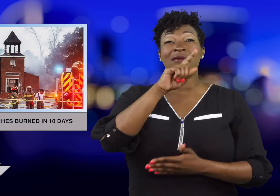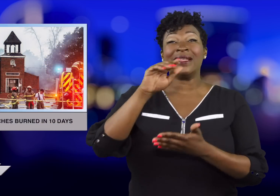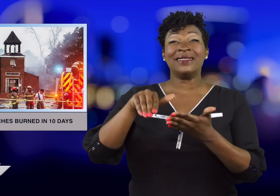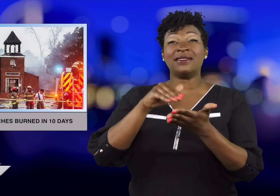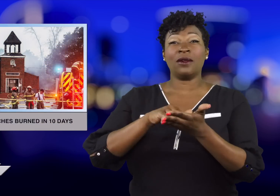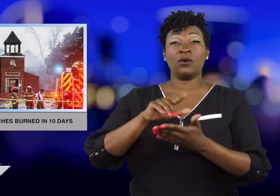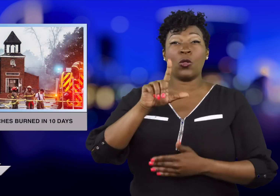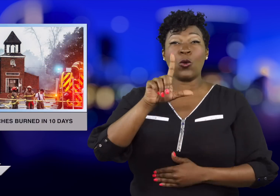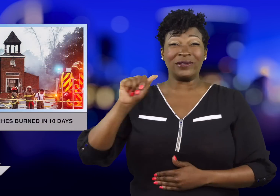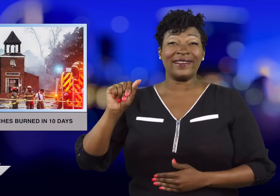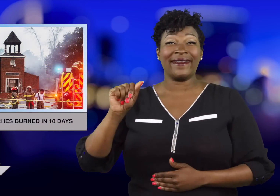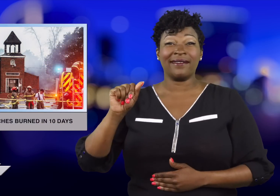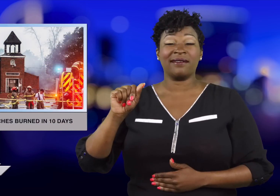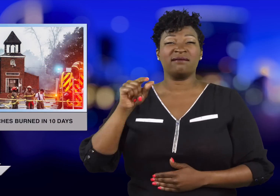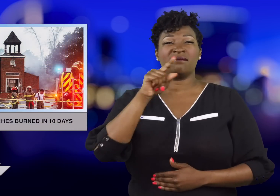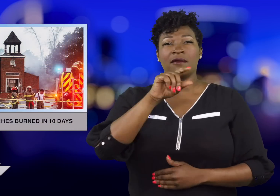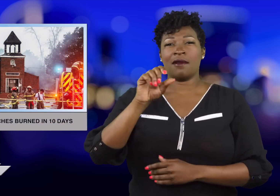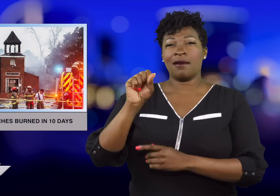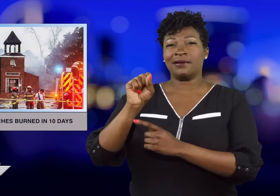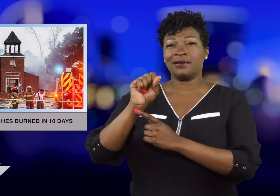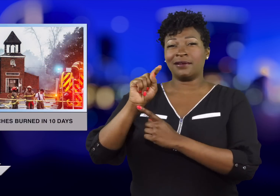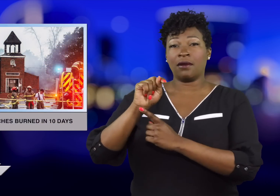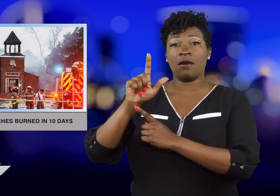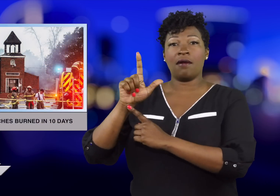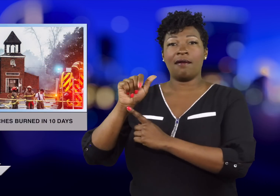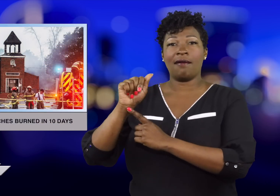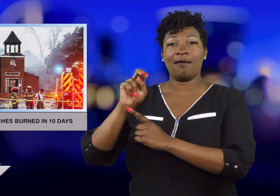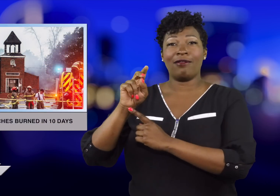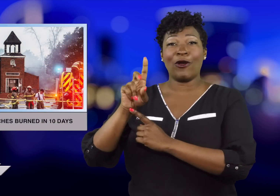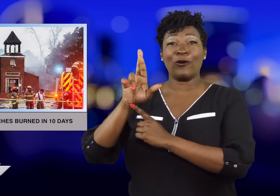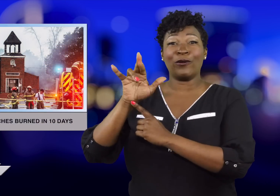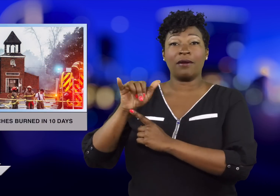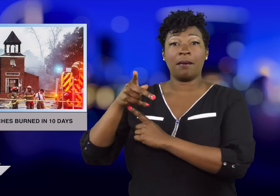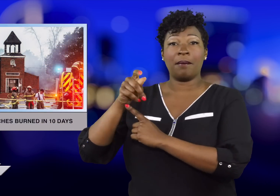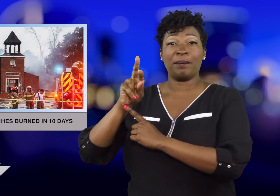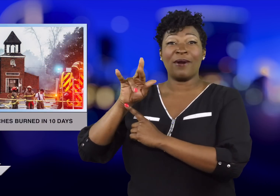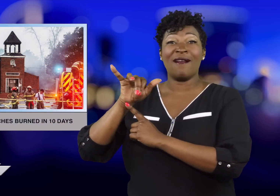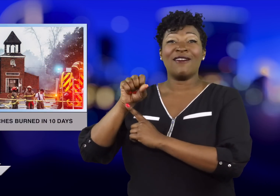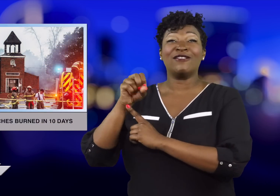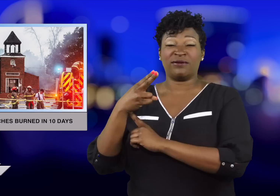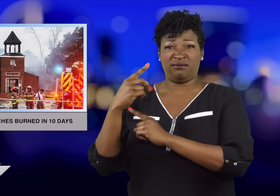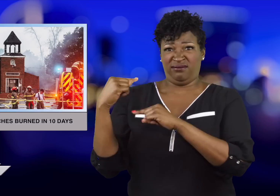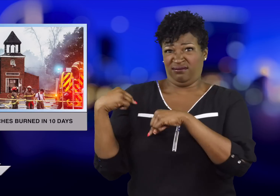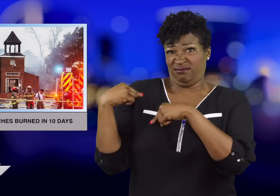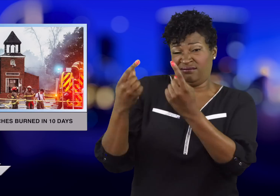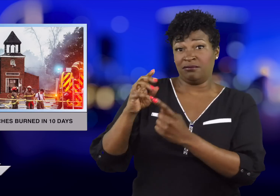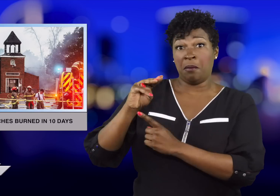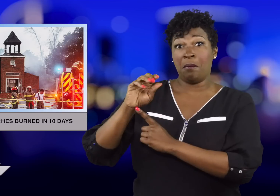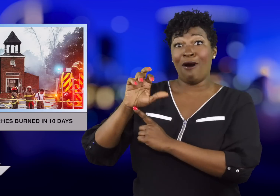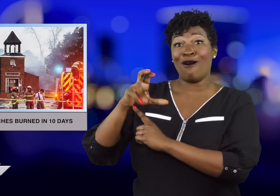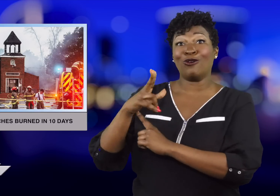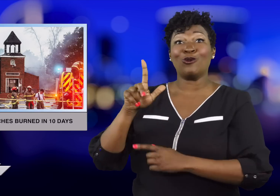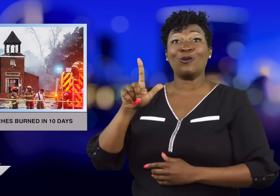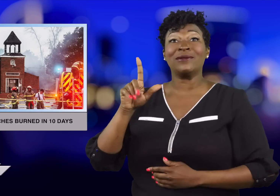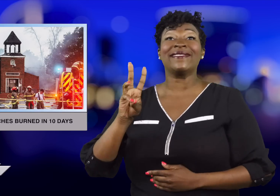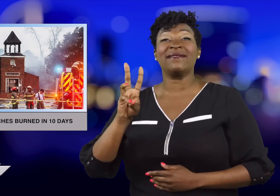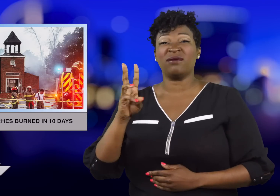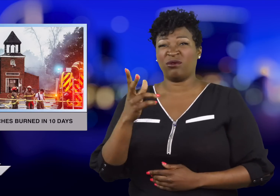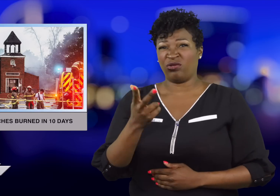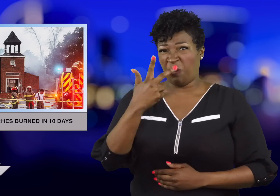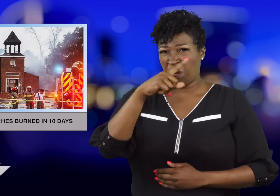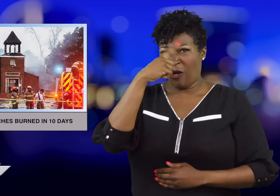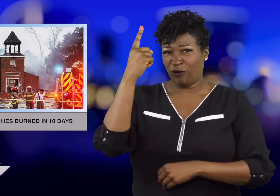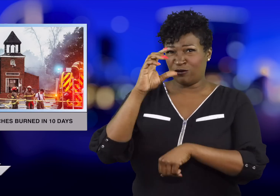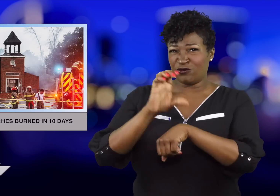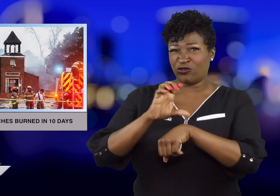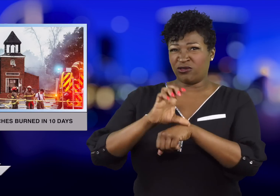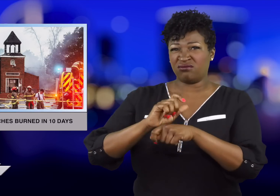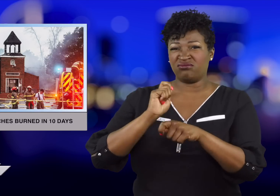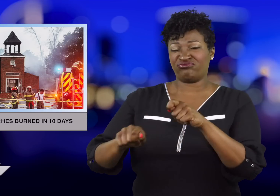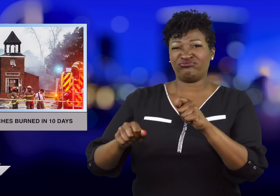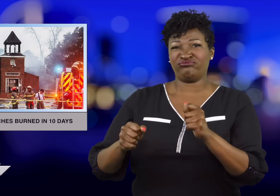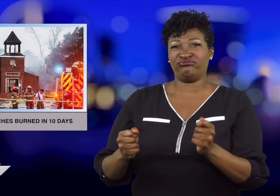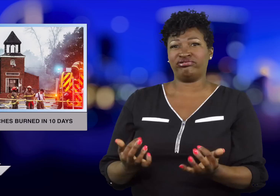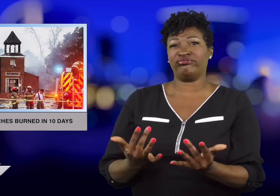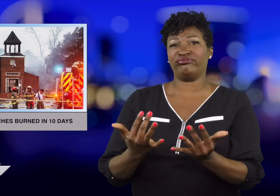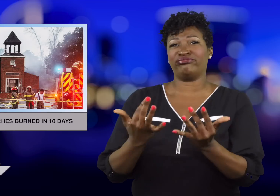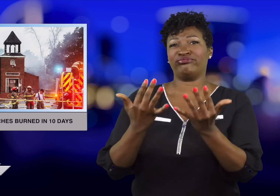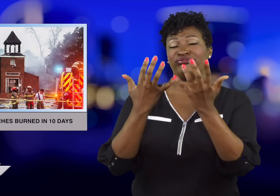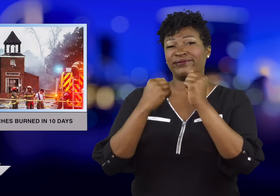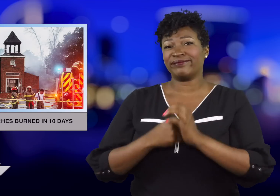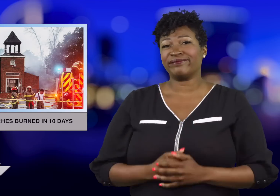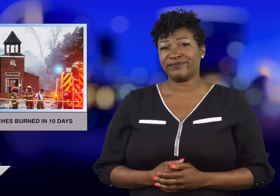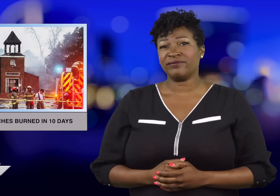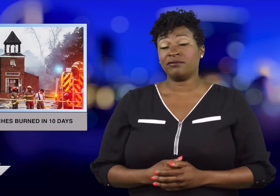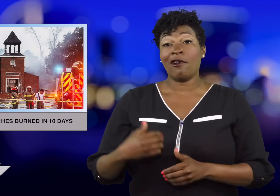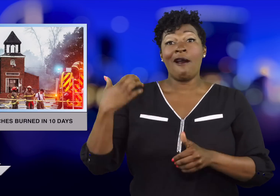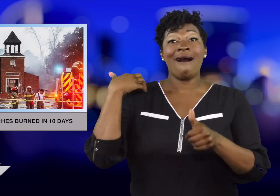Three black churches in the St. Landry Parish in central Louisiana have burned since March 26.